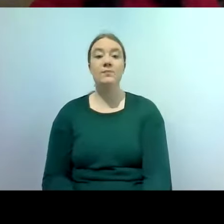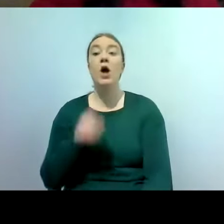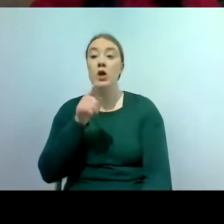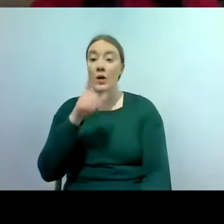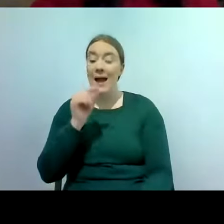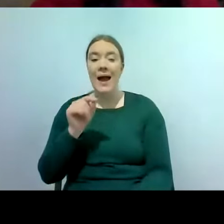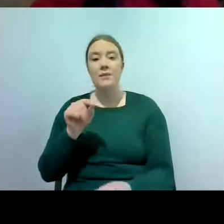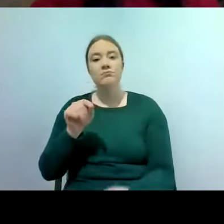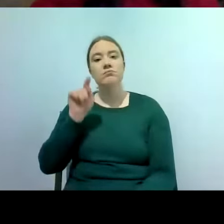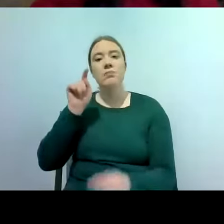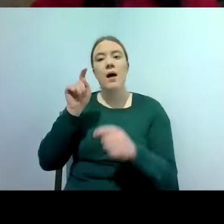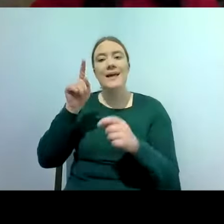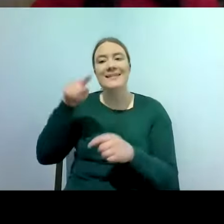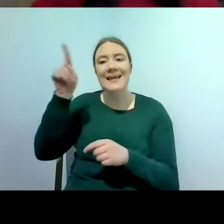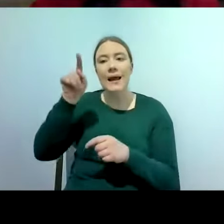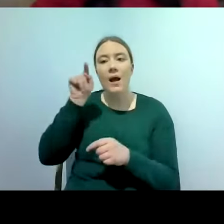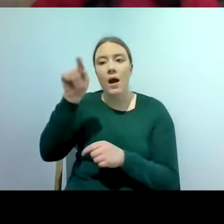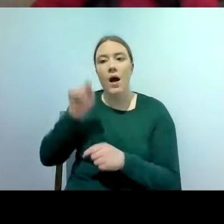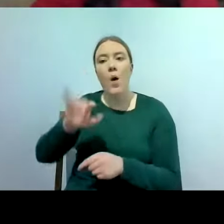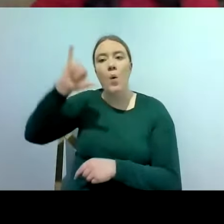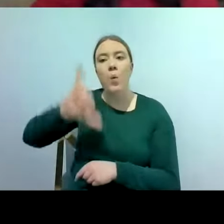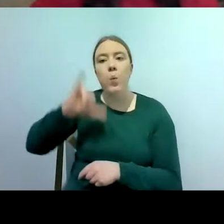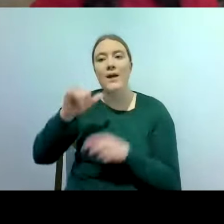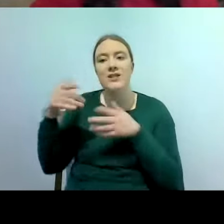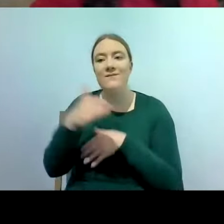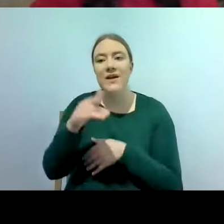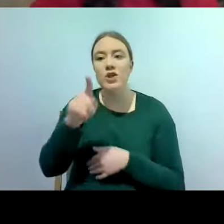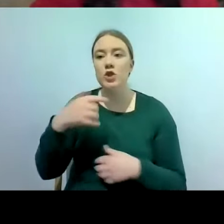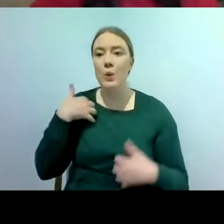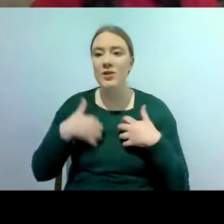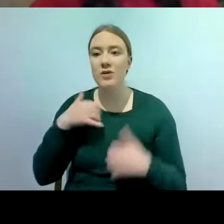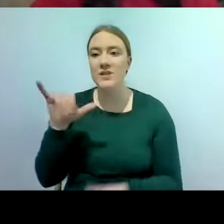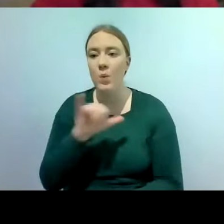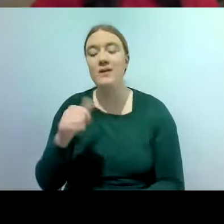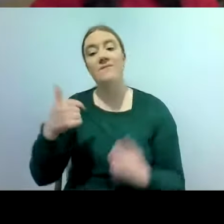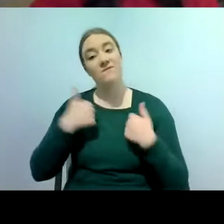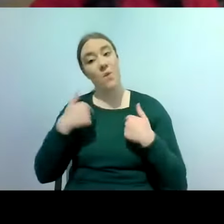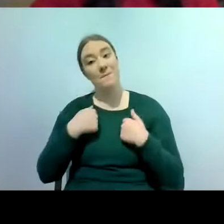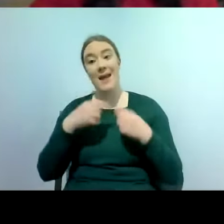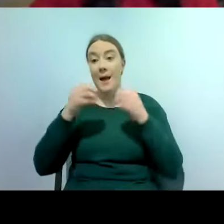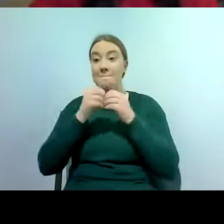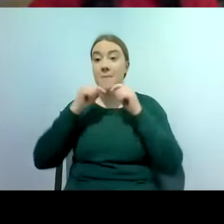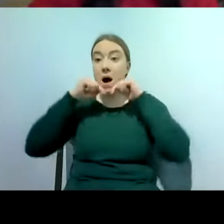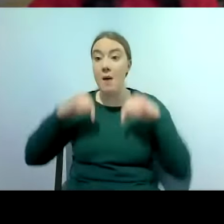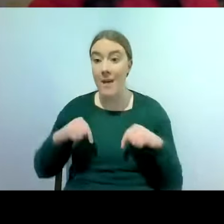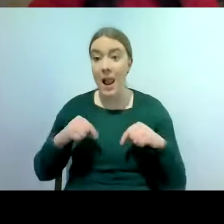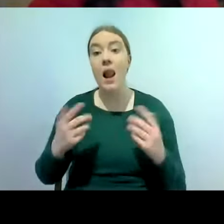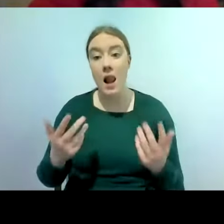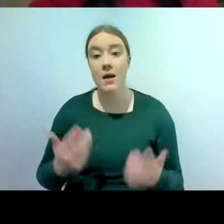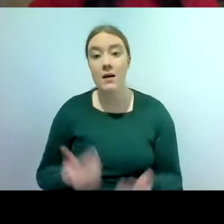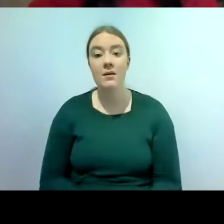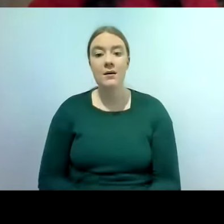that you're interested in so obviously for me that would just be barbel and we have